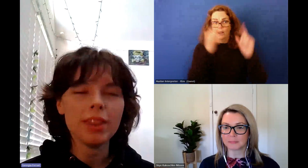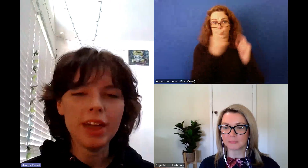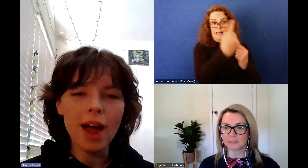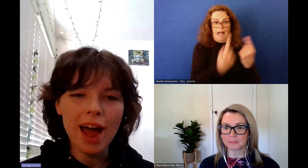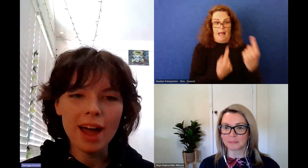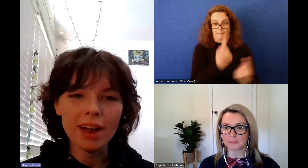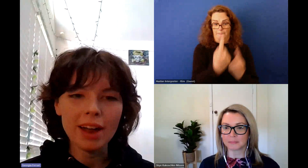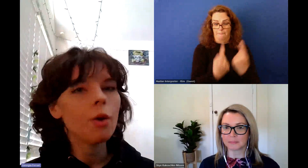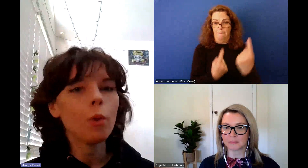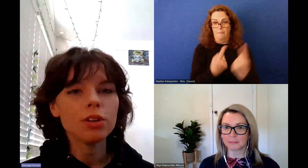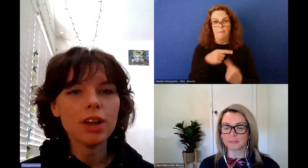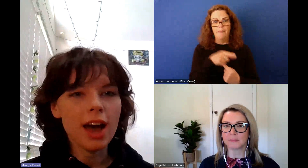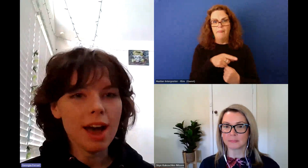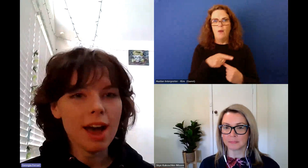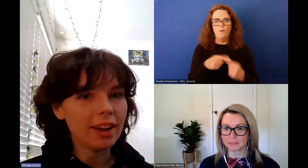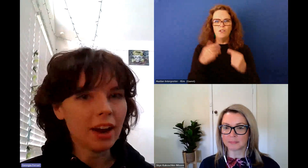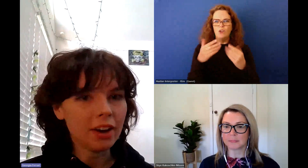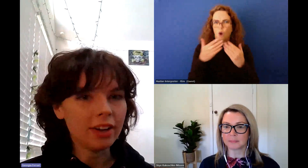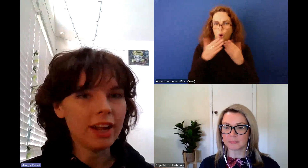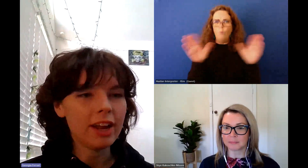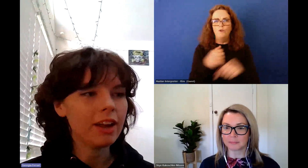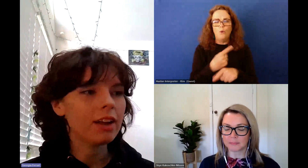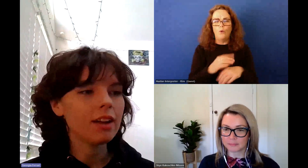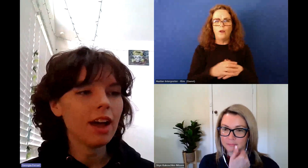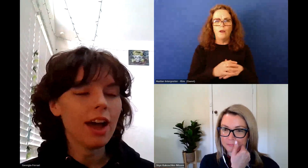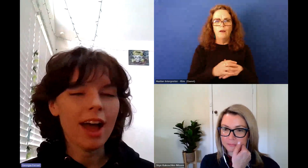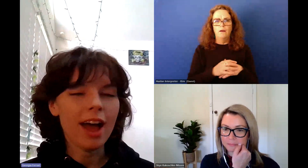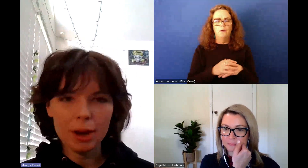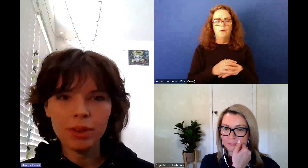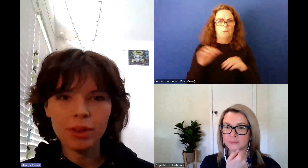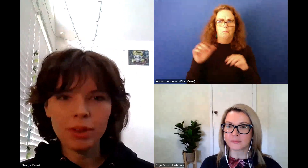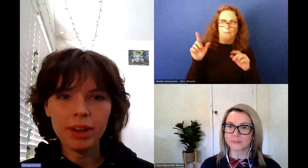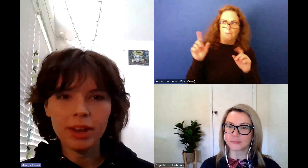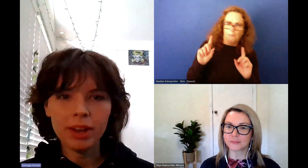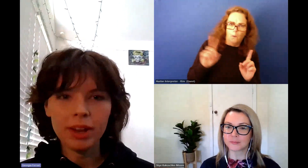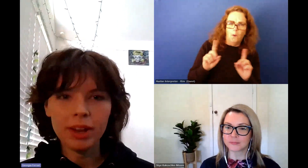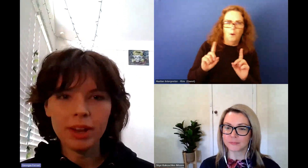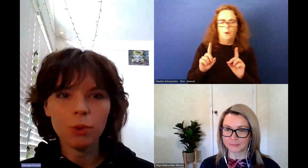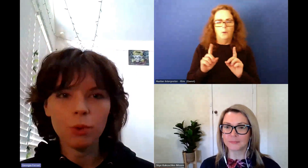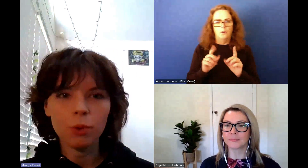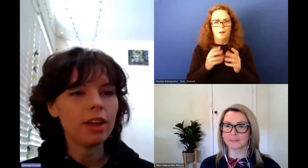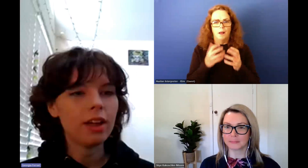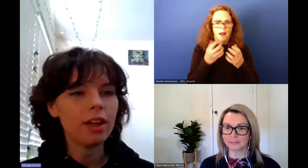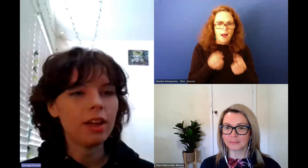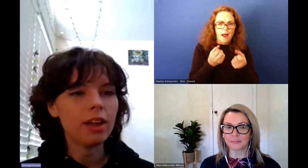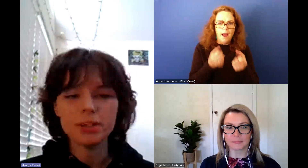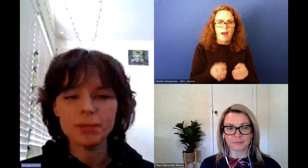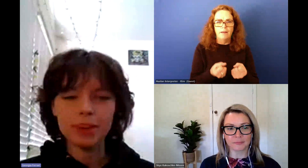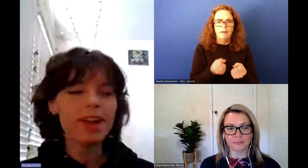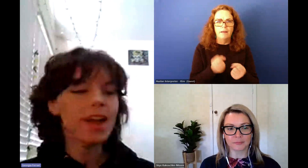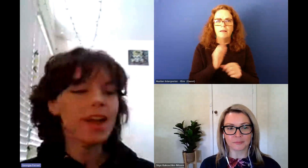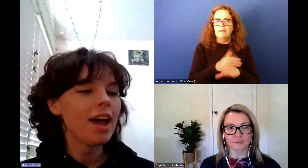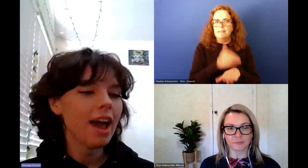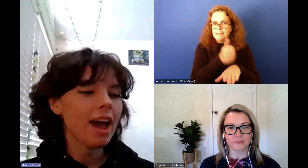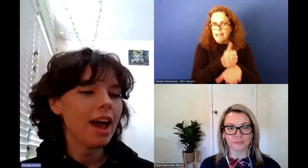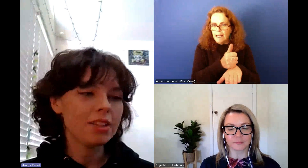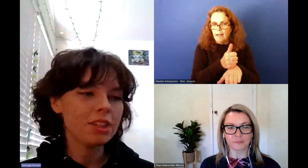where they were at, what they had currently had in place for employees with disability